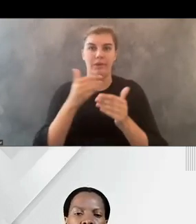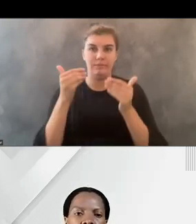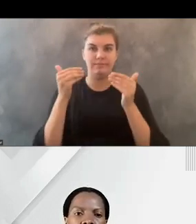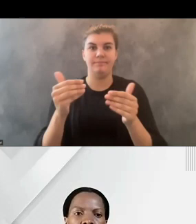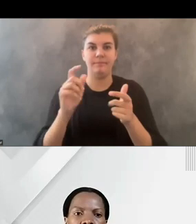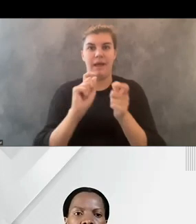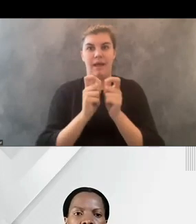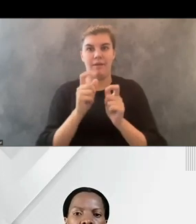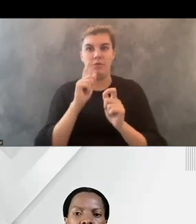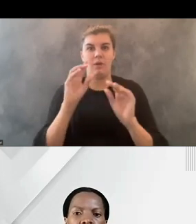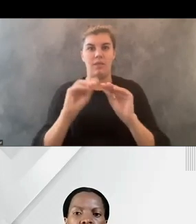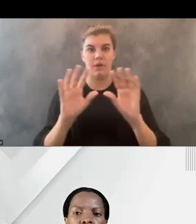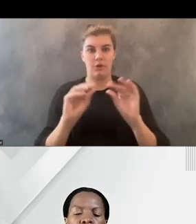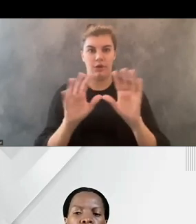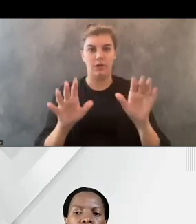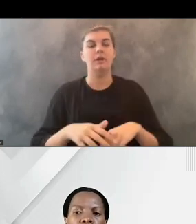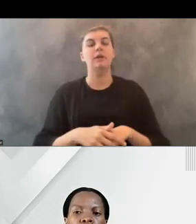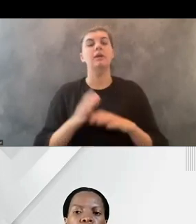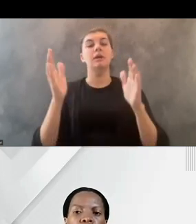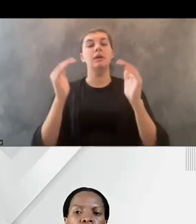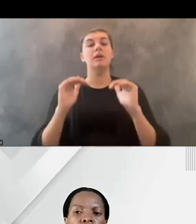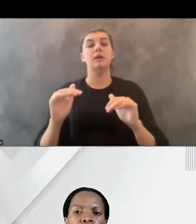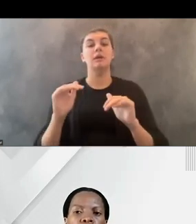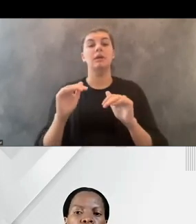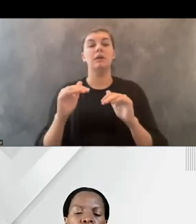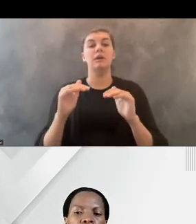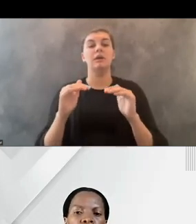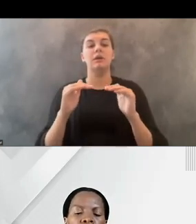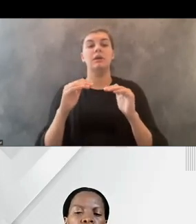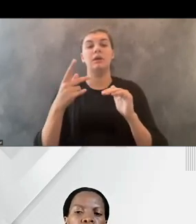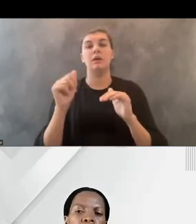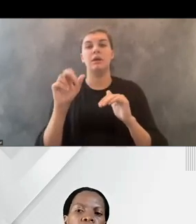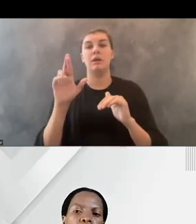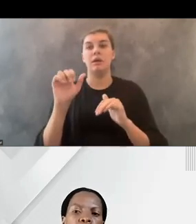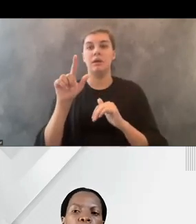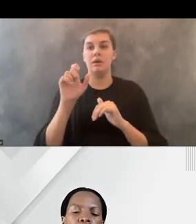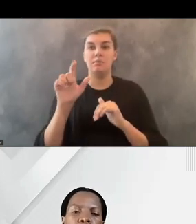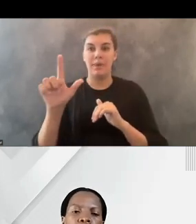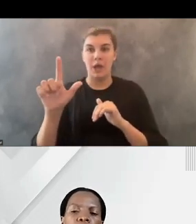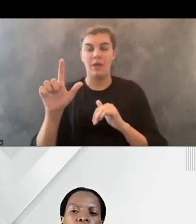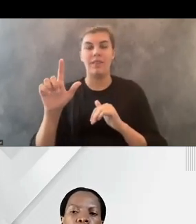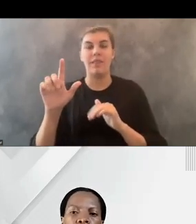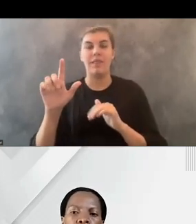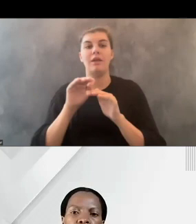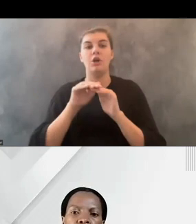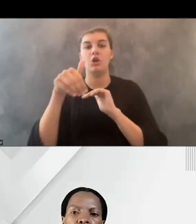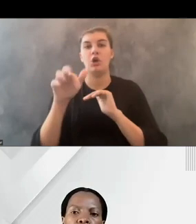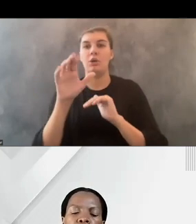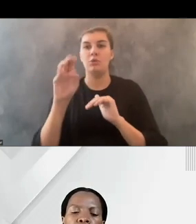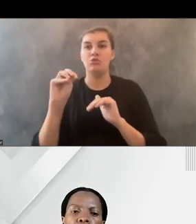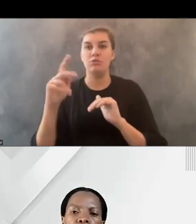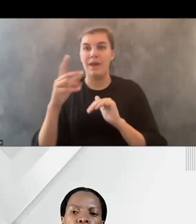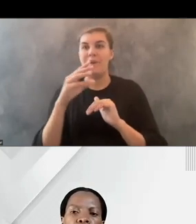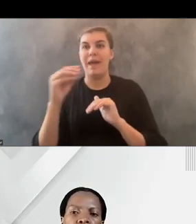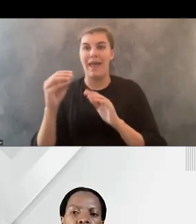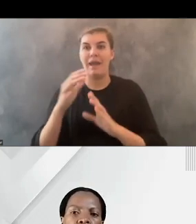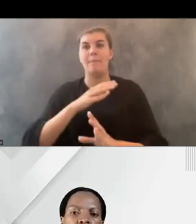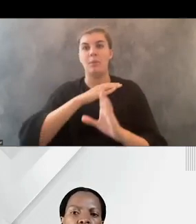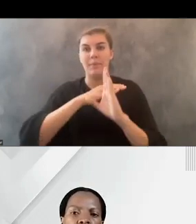final rule. The terms, parallel curve ramp as well as perpendicular curb ramp, which you'll see in a